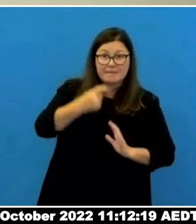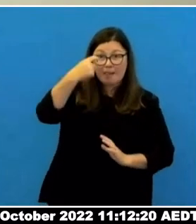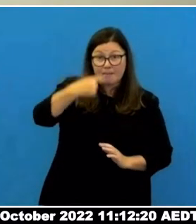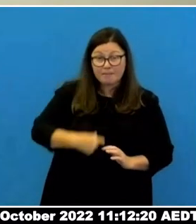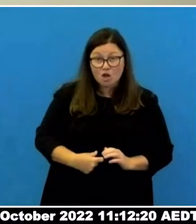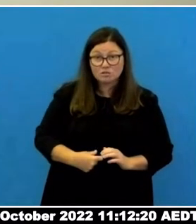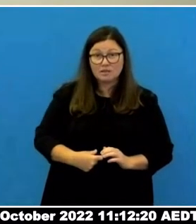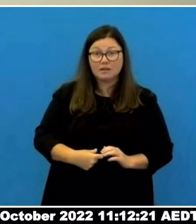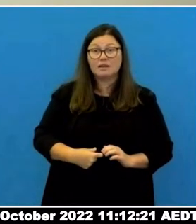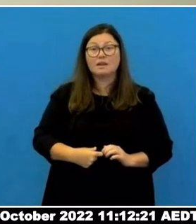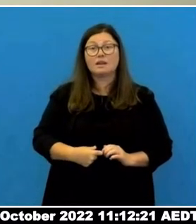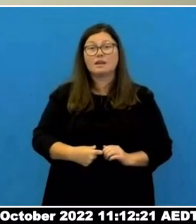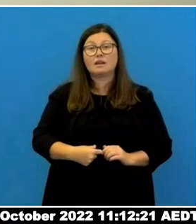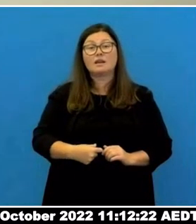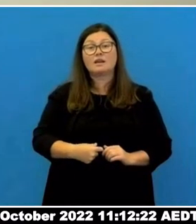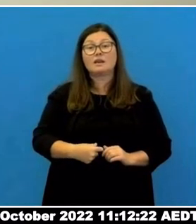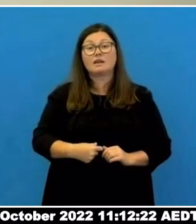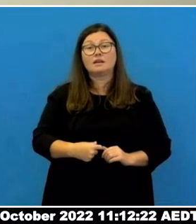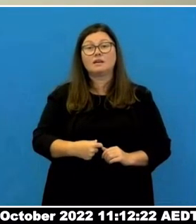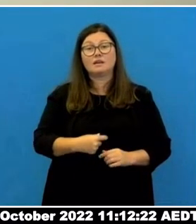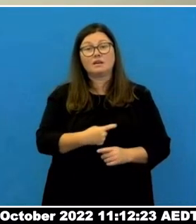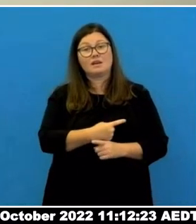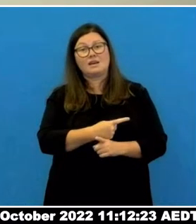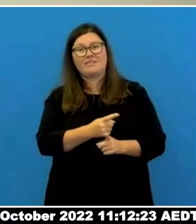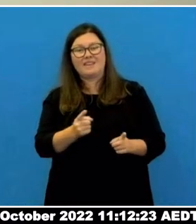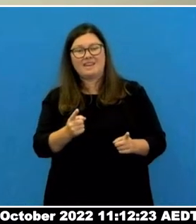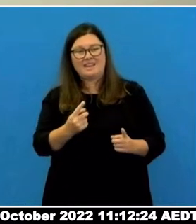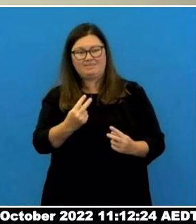they look at me in a in a way like that.